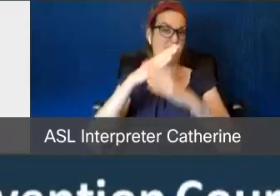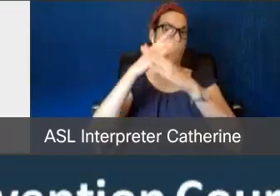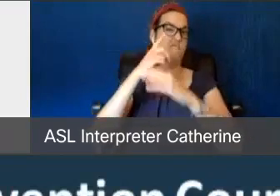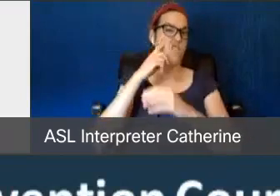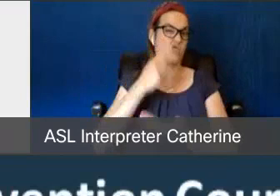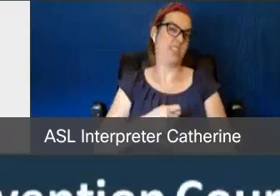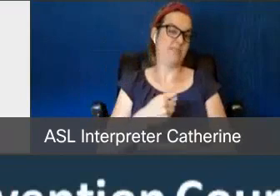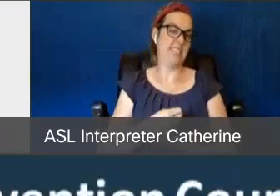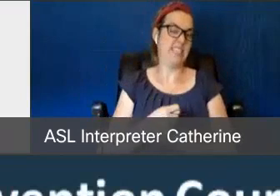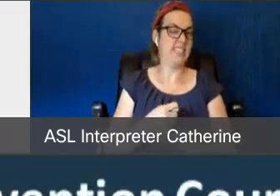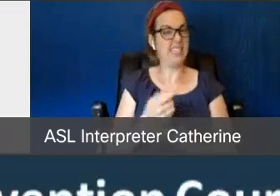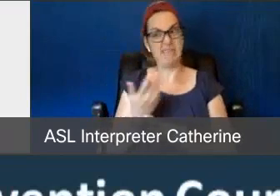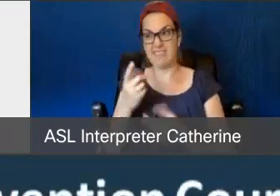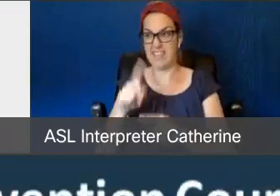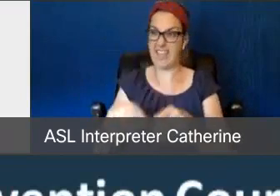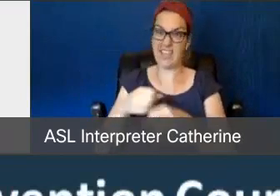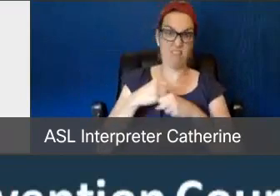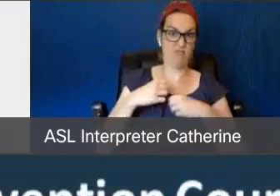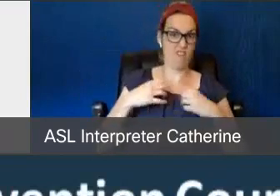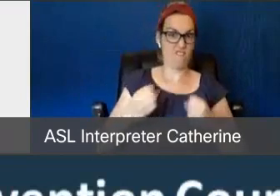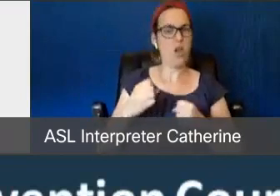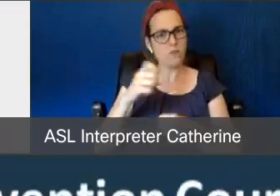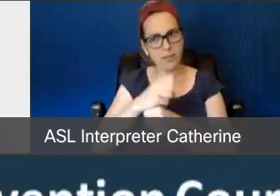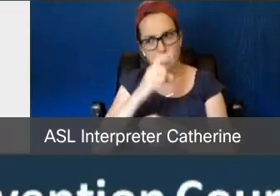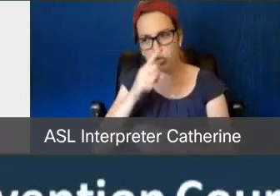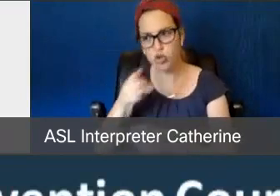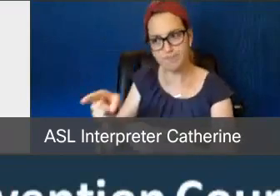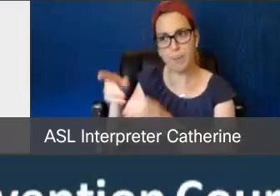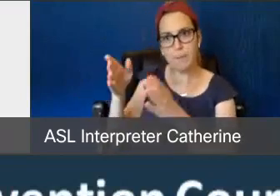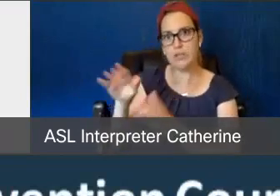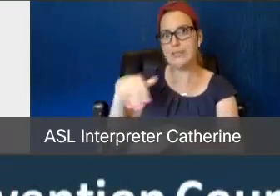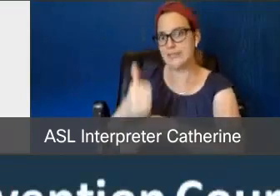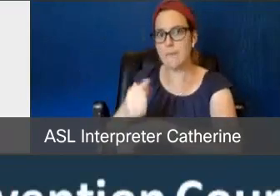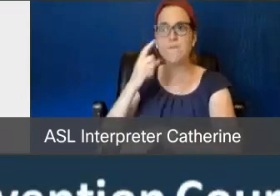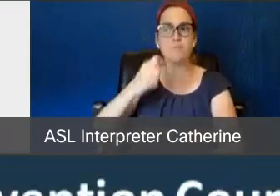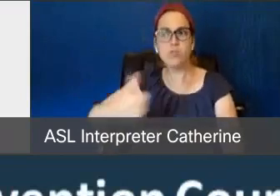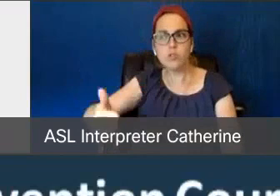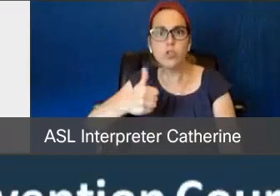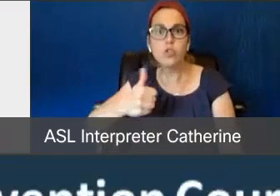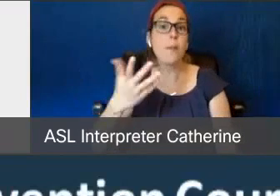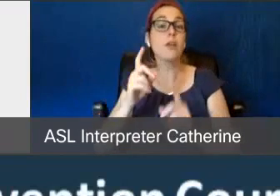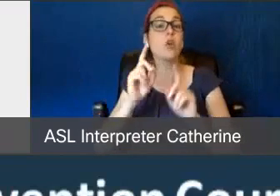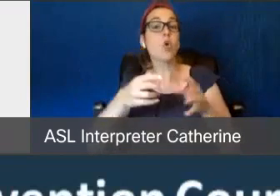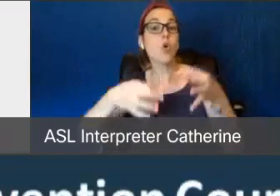to their recovery so you wanna make sure they're linked with transportation to and from court to and from treatment, to and from their jobs.